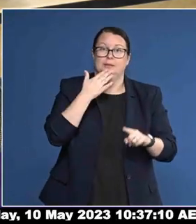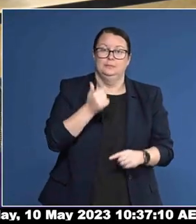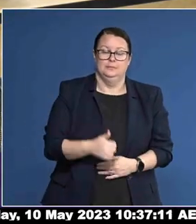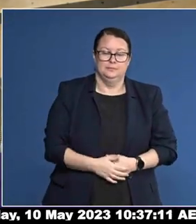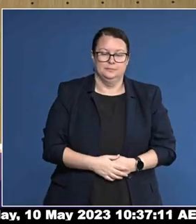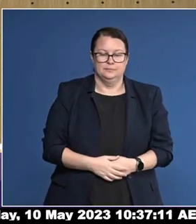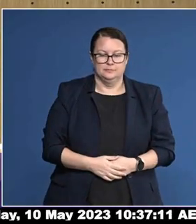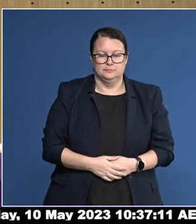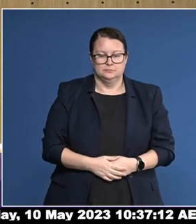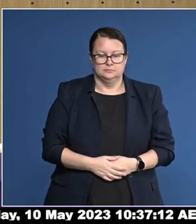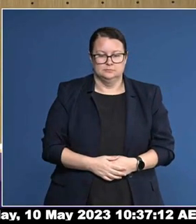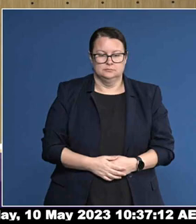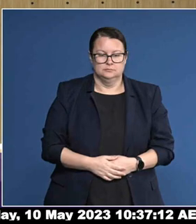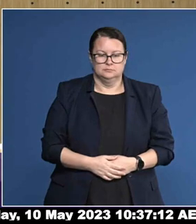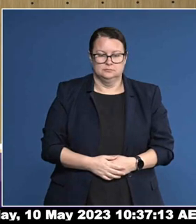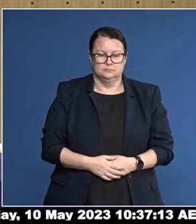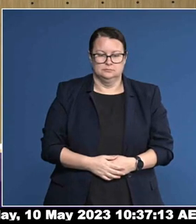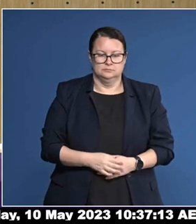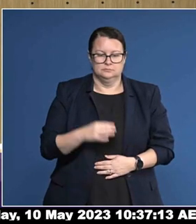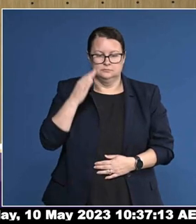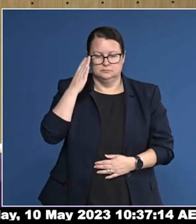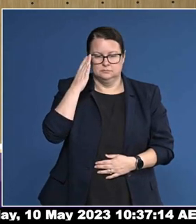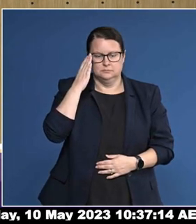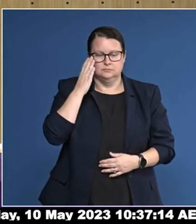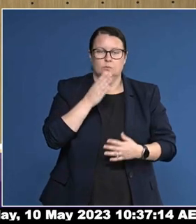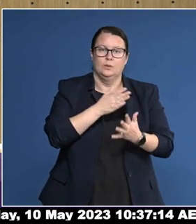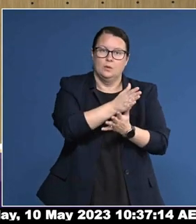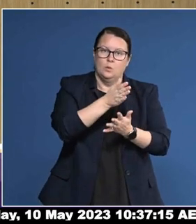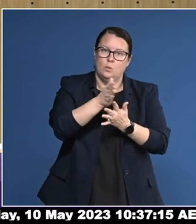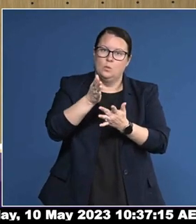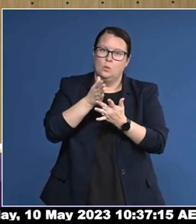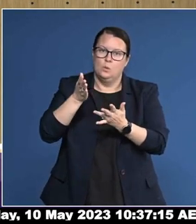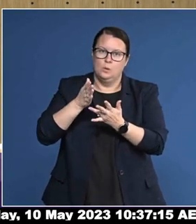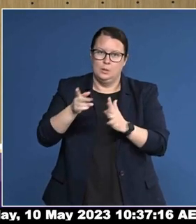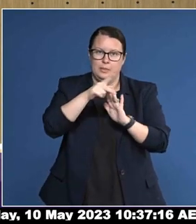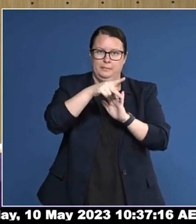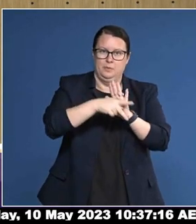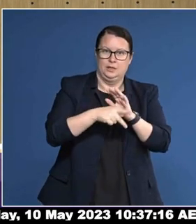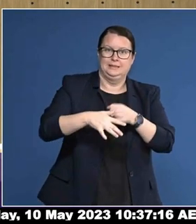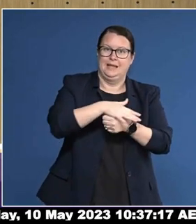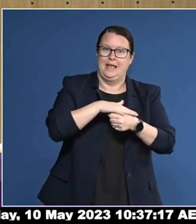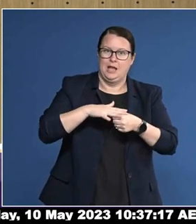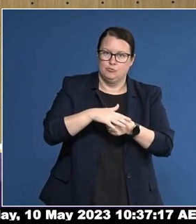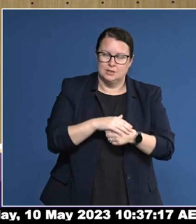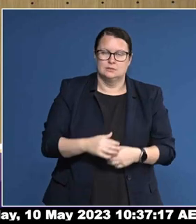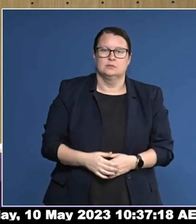So across all of the policy areas in the branch, we embed support for